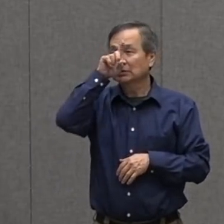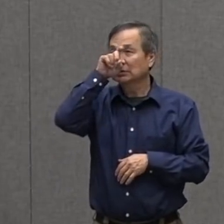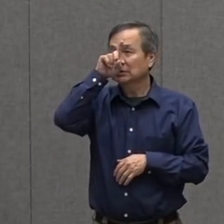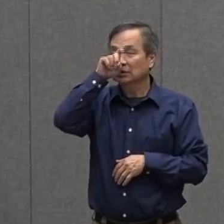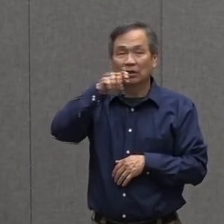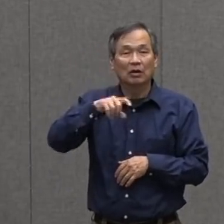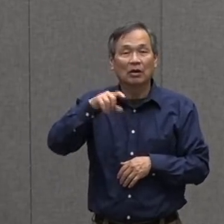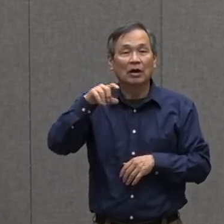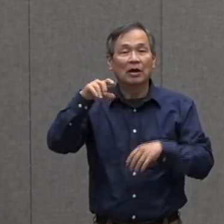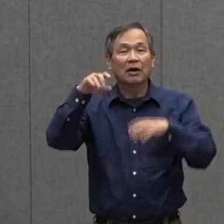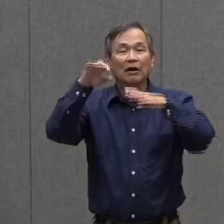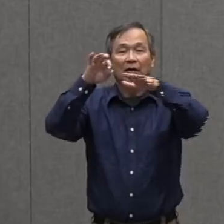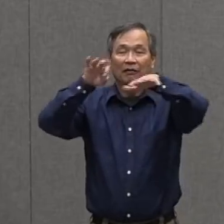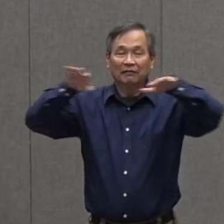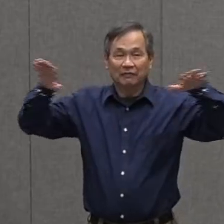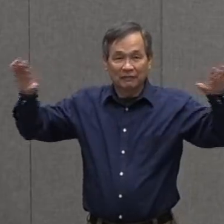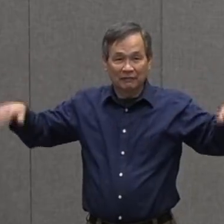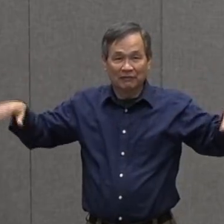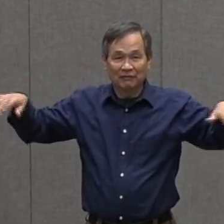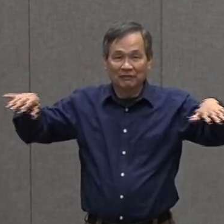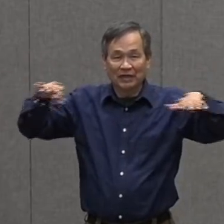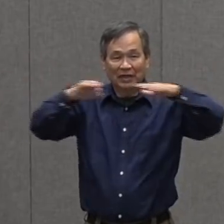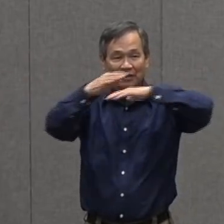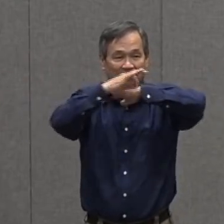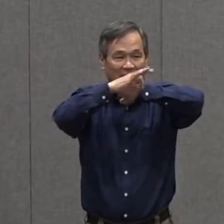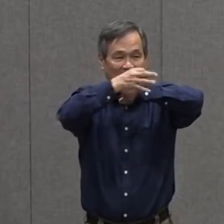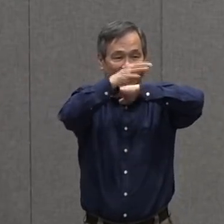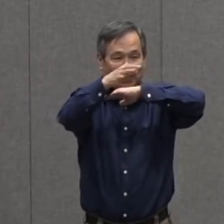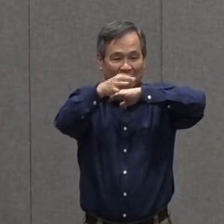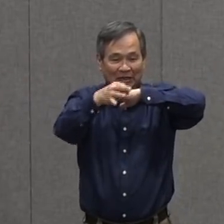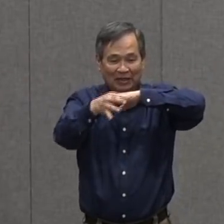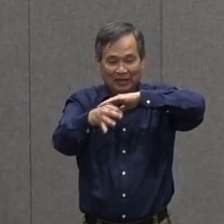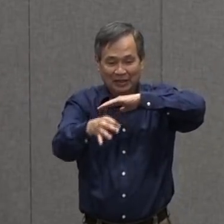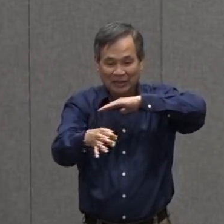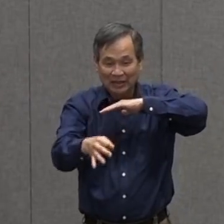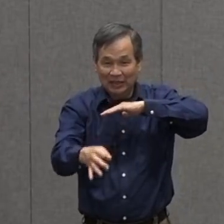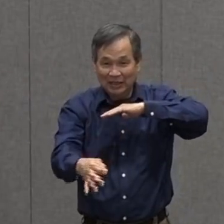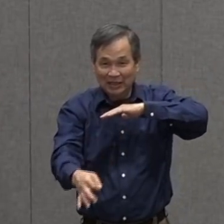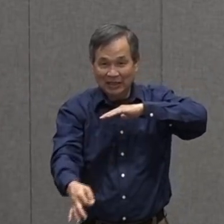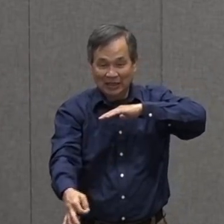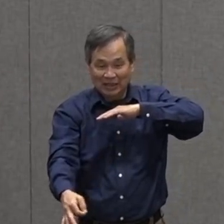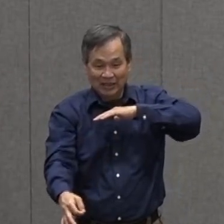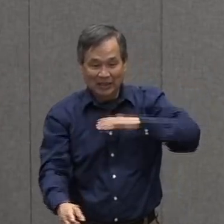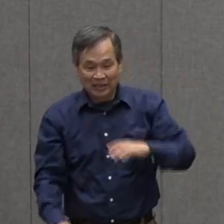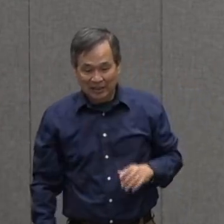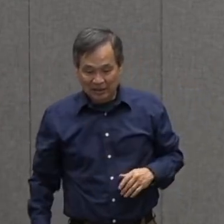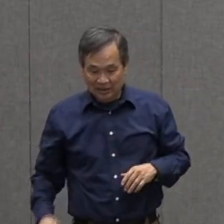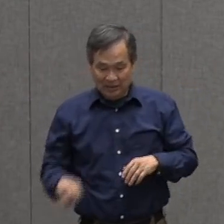"A feather that helped to change the weather. "It fell near Ki-pat who watched his herd